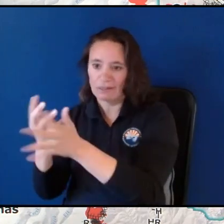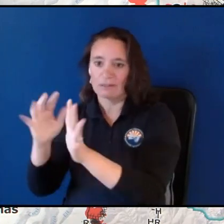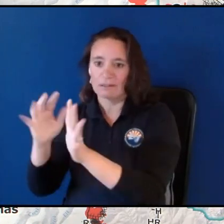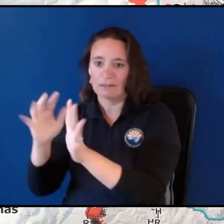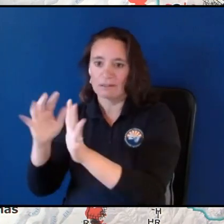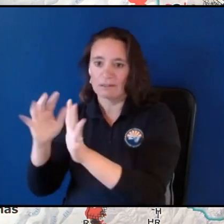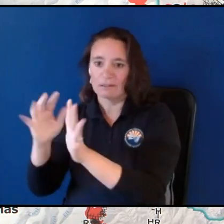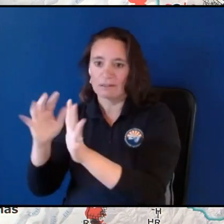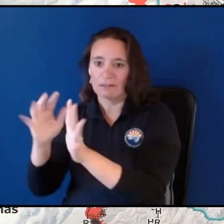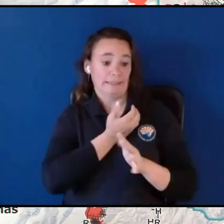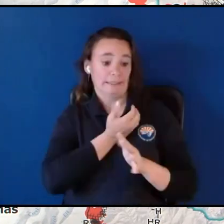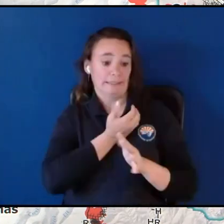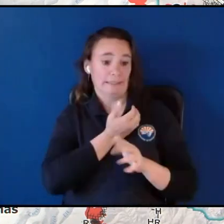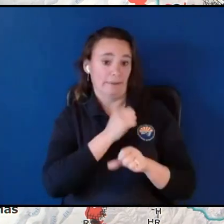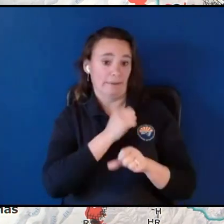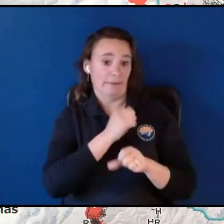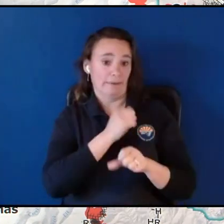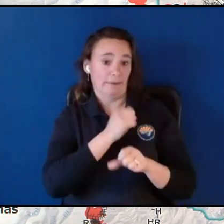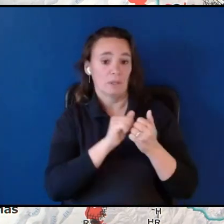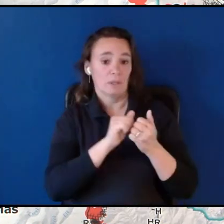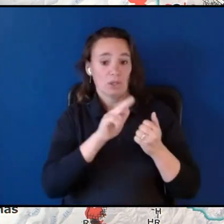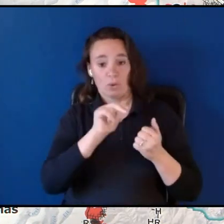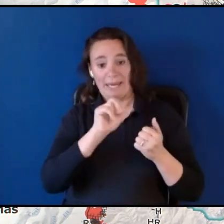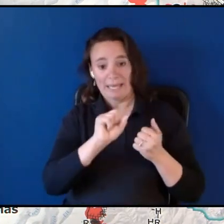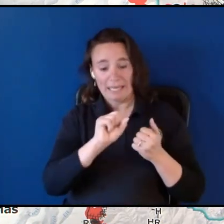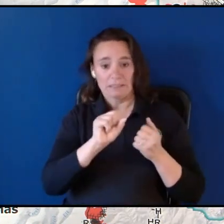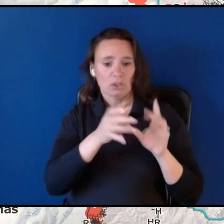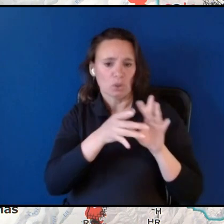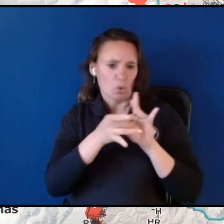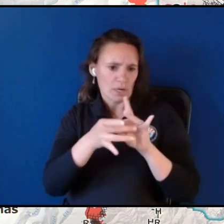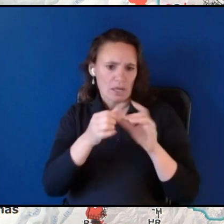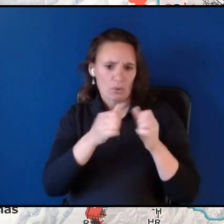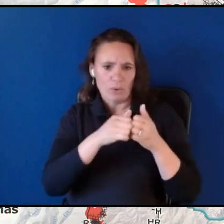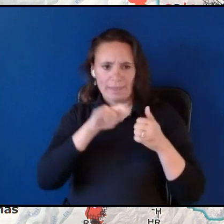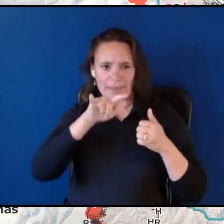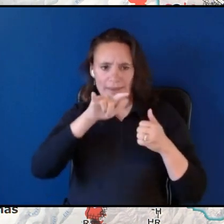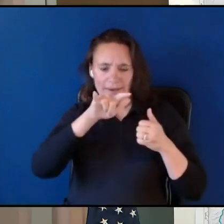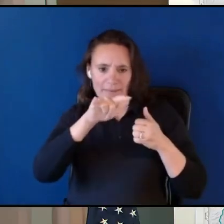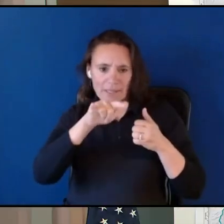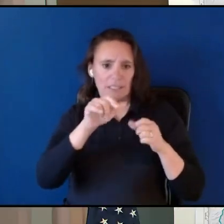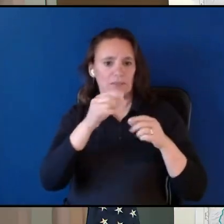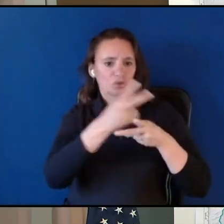our air tactical group supervisors. So, just want to give you guys a heads up on tha. It's a great tool, a